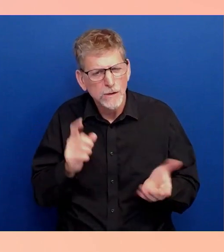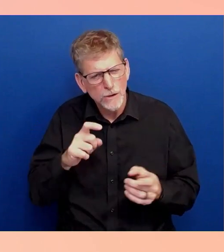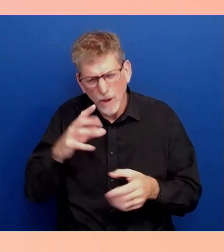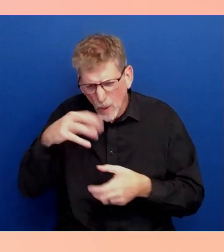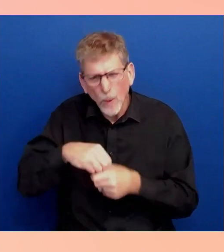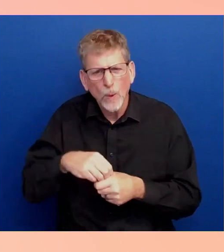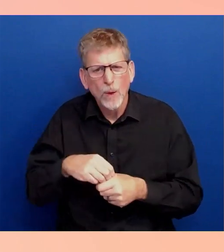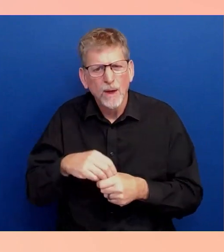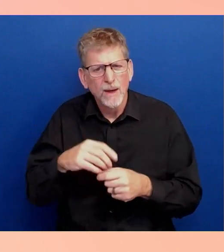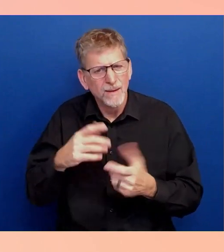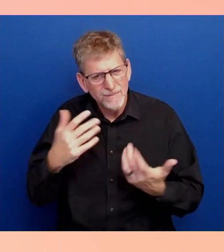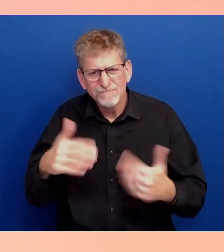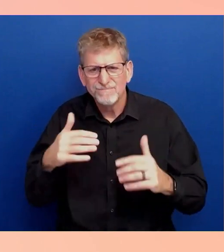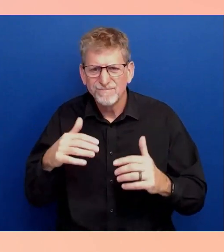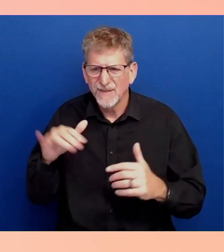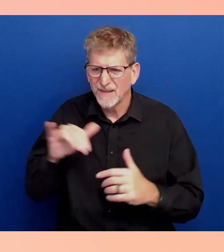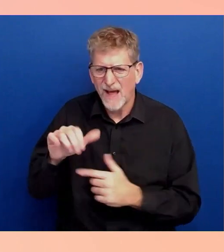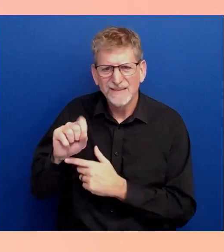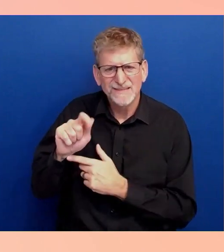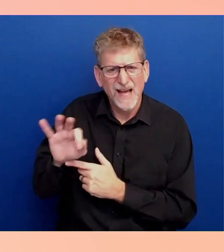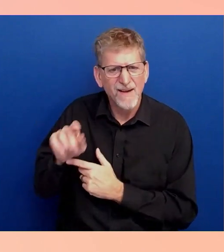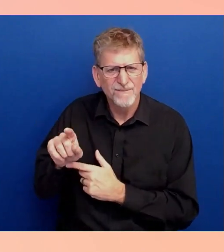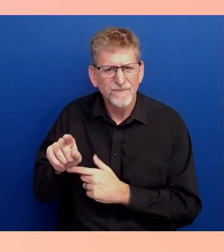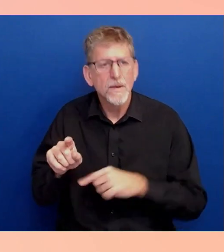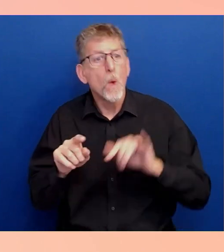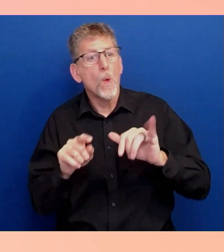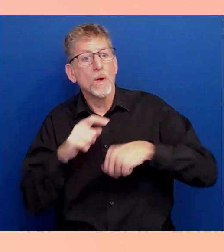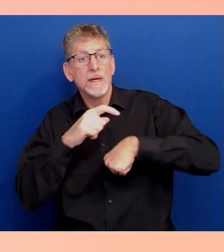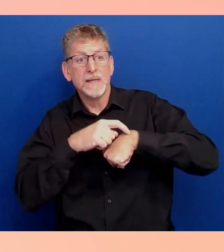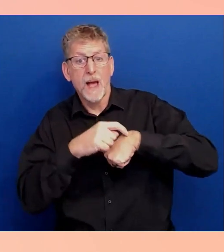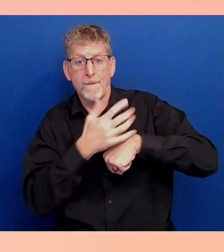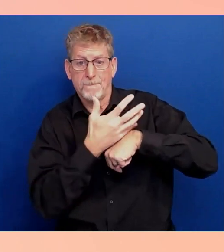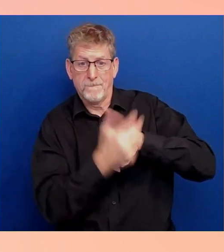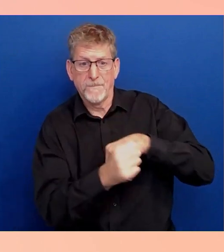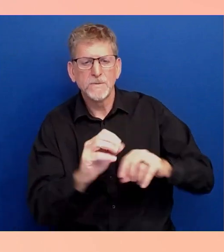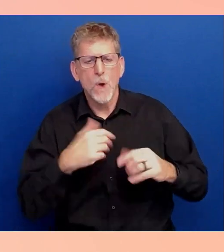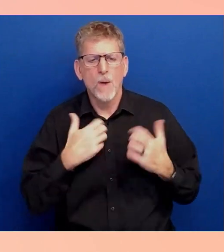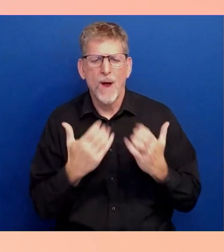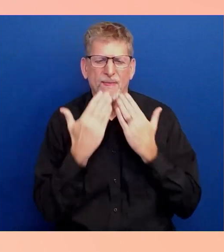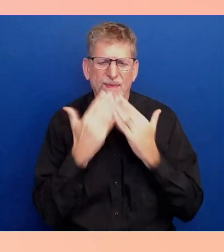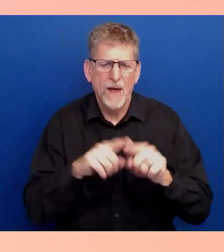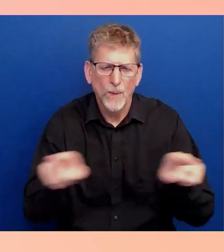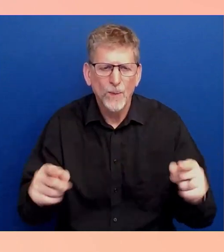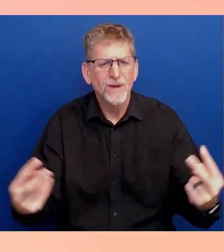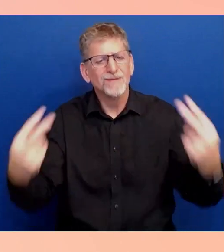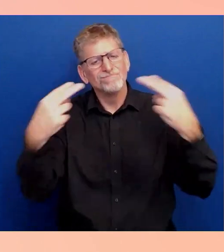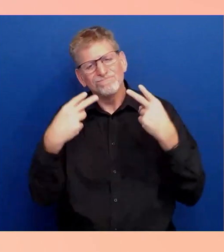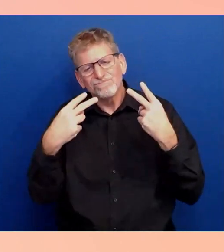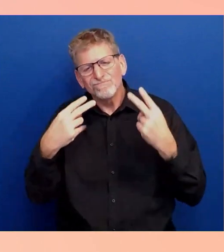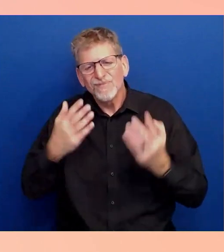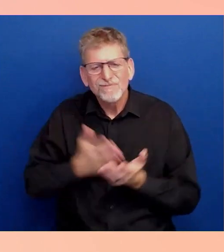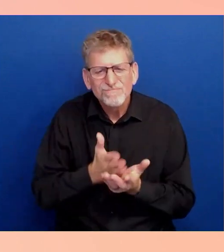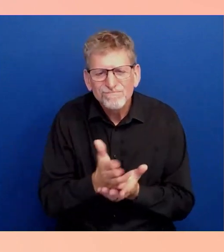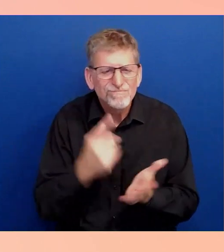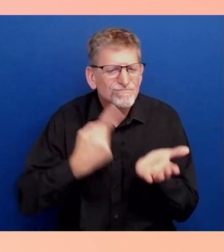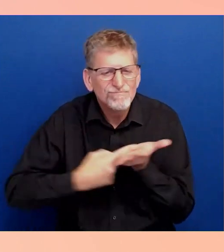I'd like to thank you again for going on this journey with us. I'm always so inspired by the inclusive work, whether it's the audio cues in the AI that